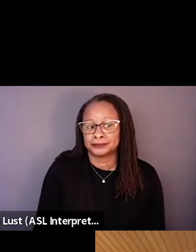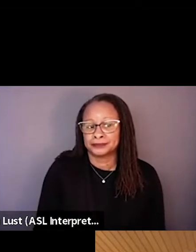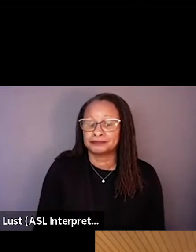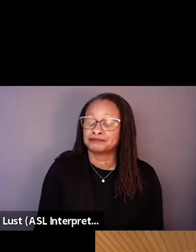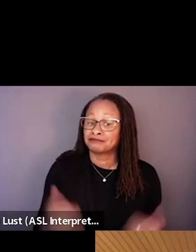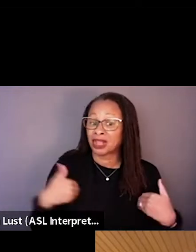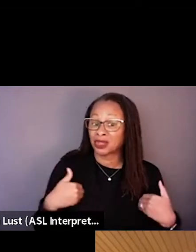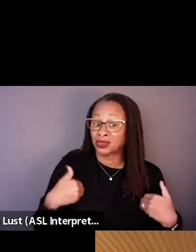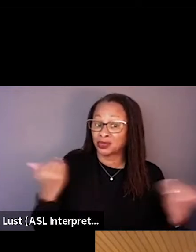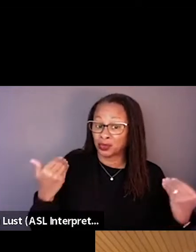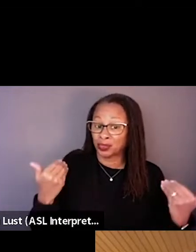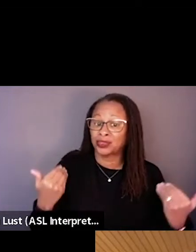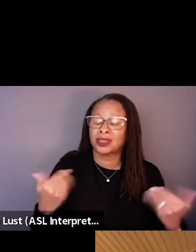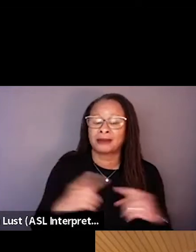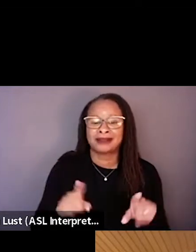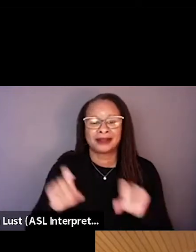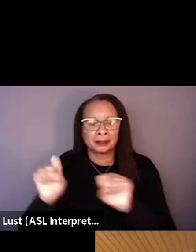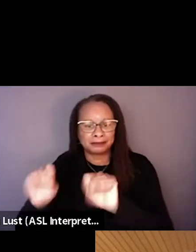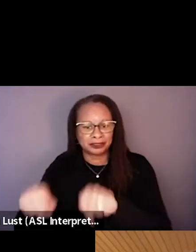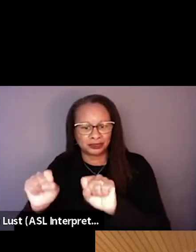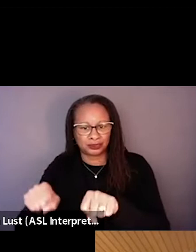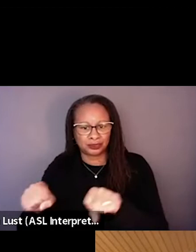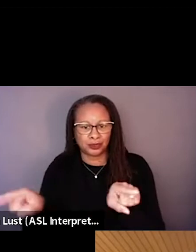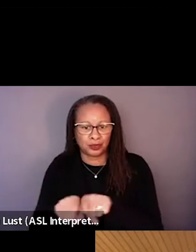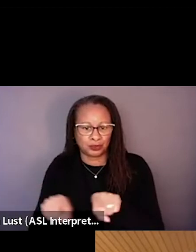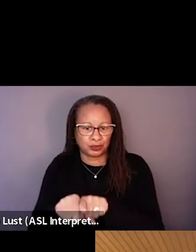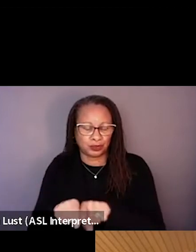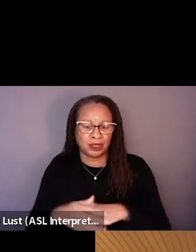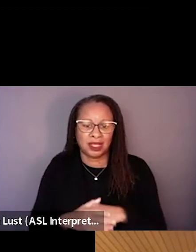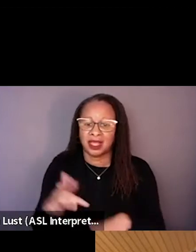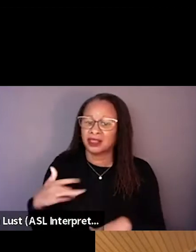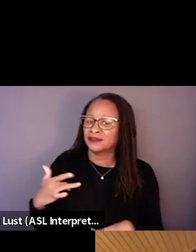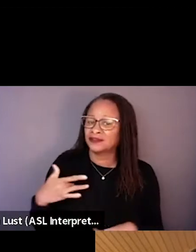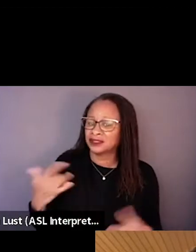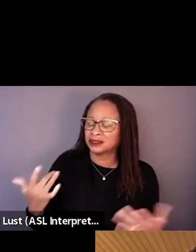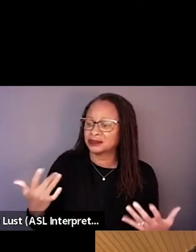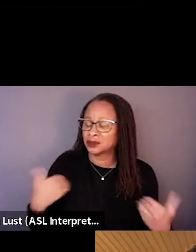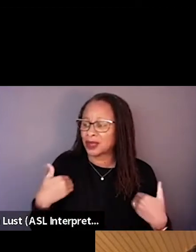but also of potential. You know, that that feeling of being sort of trapped under